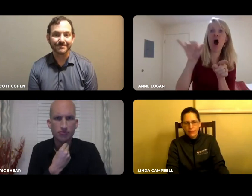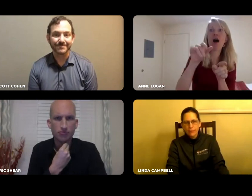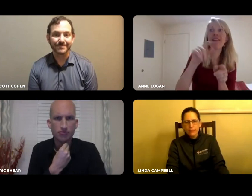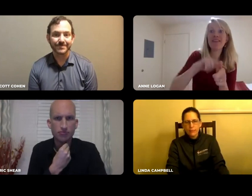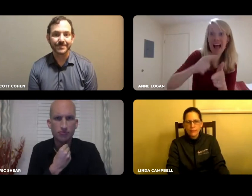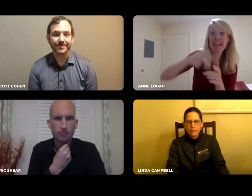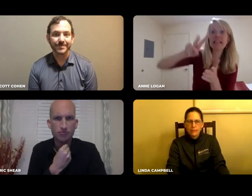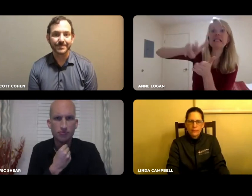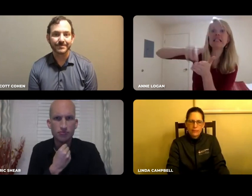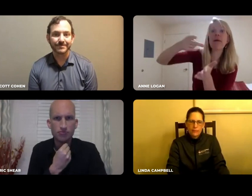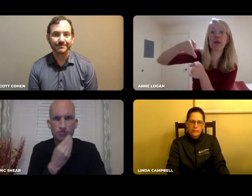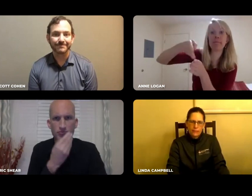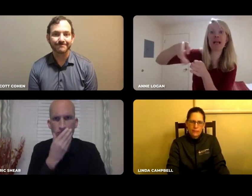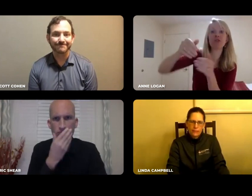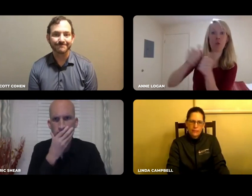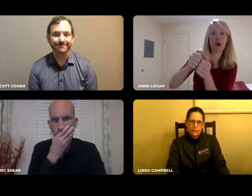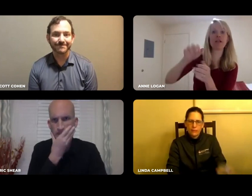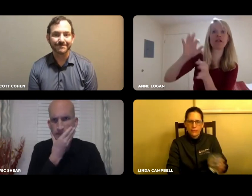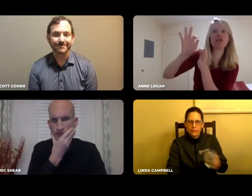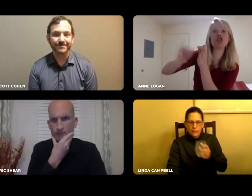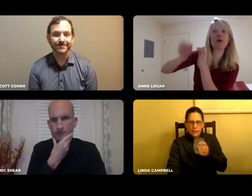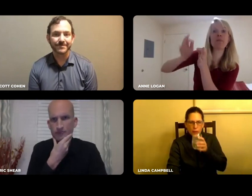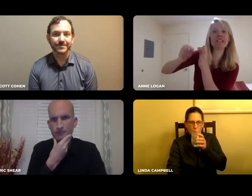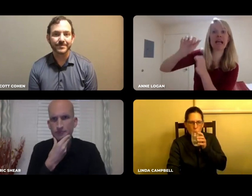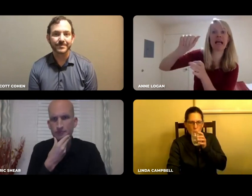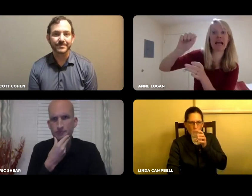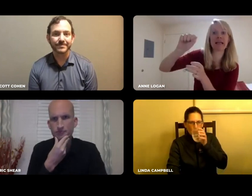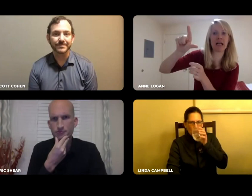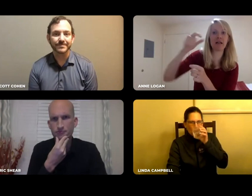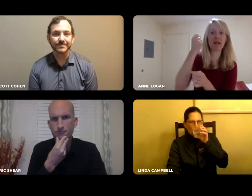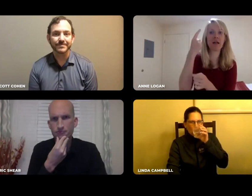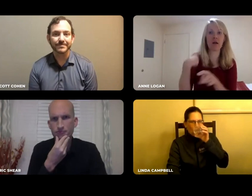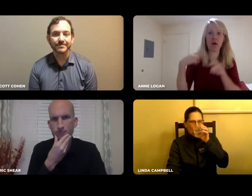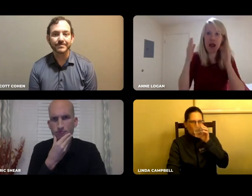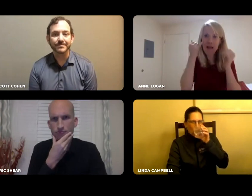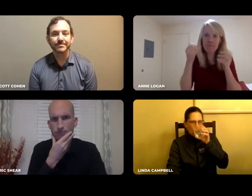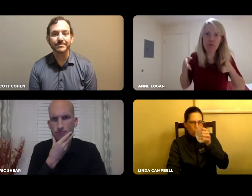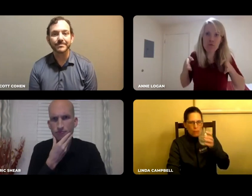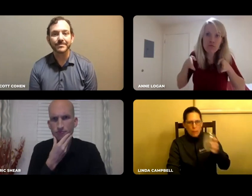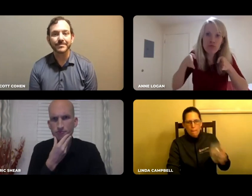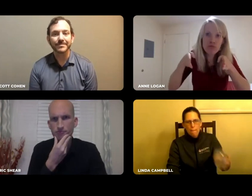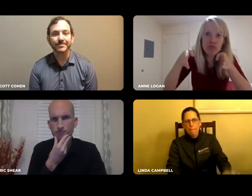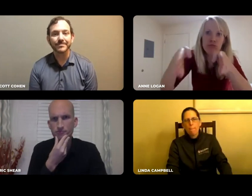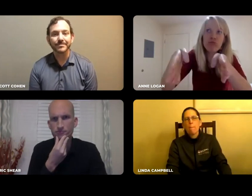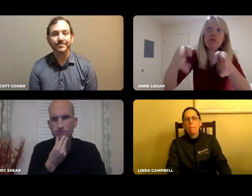and have a double major in interpreting and follow both paths.